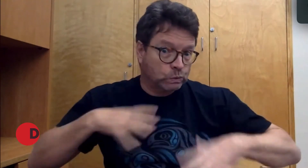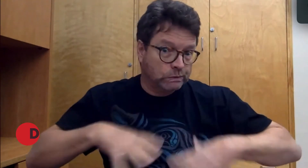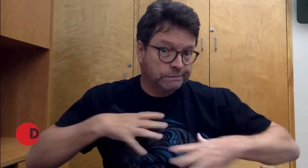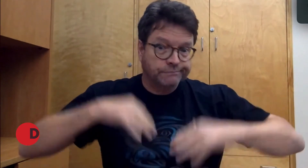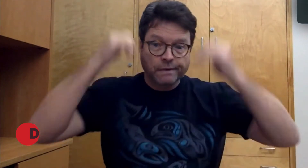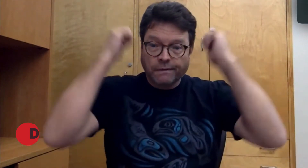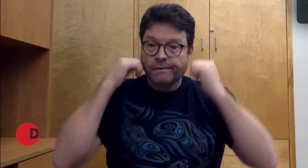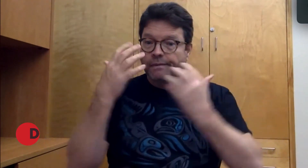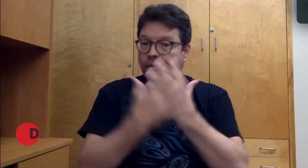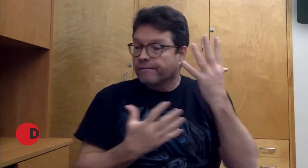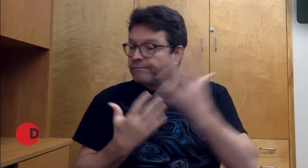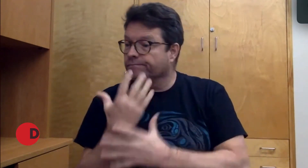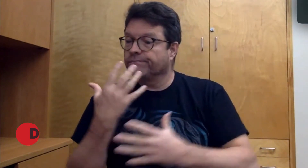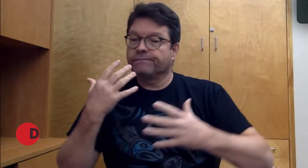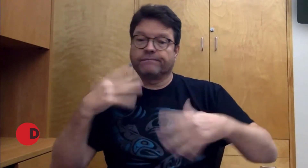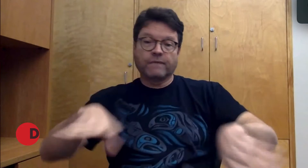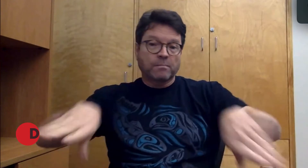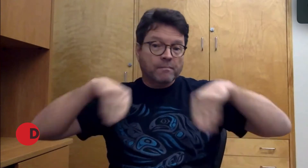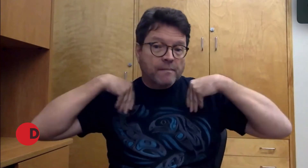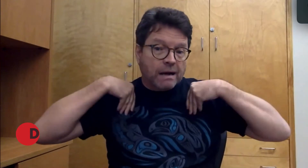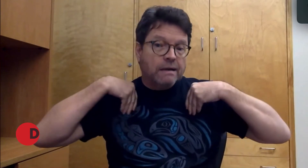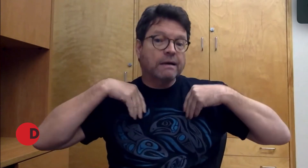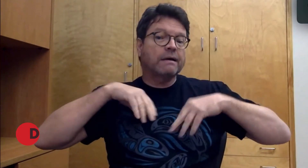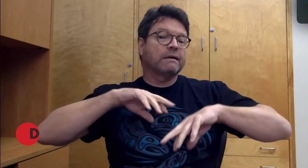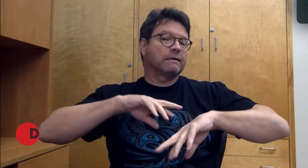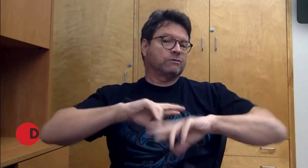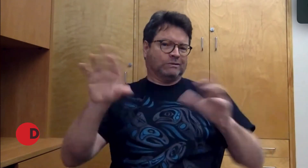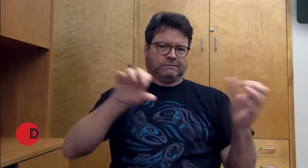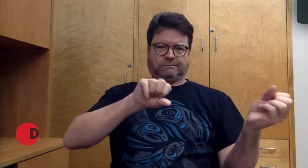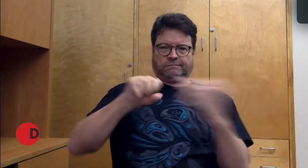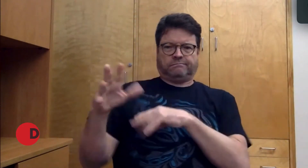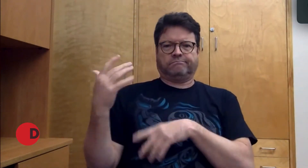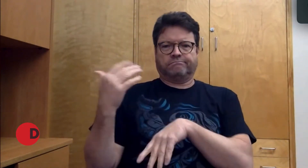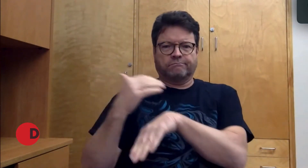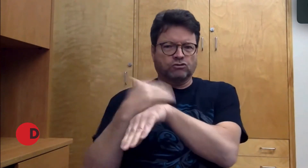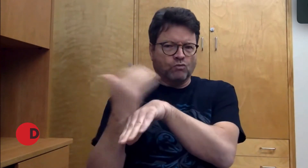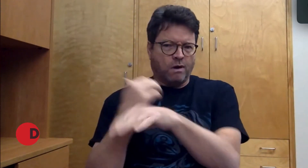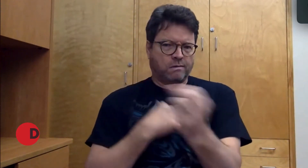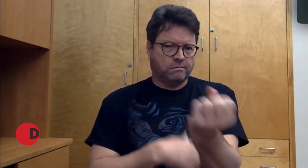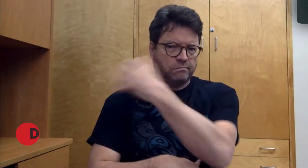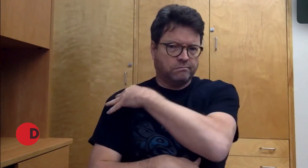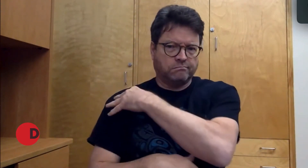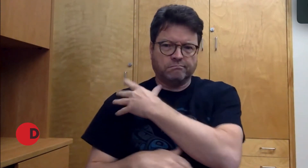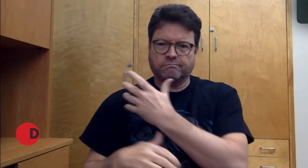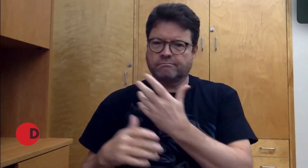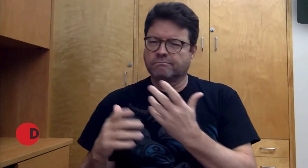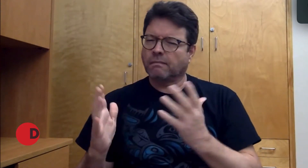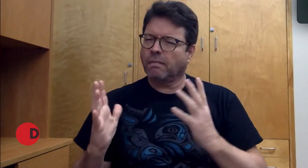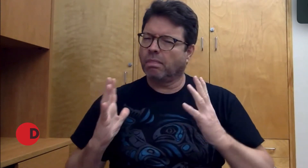Warm clothes - hats, gloves, and blankets should already be in the trunk -